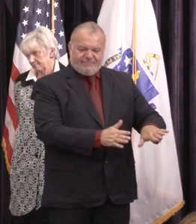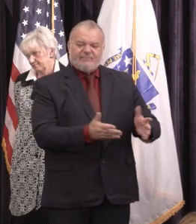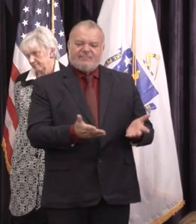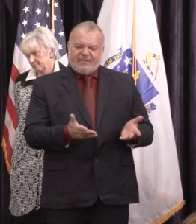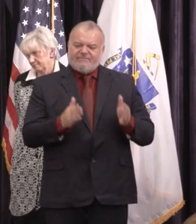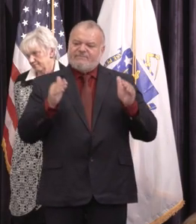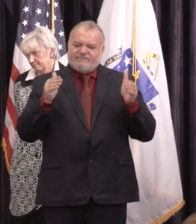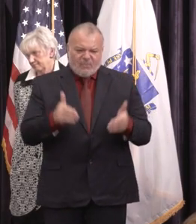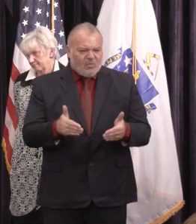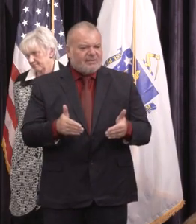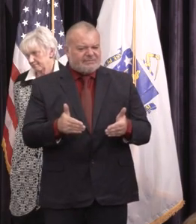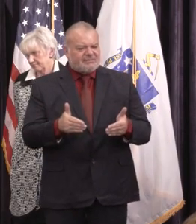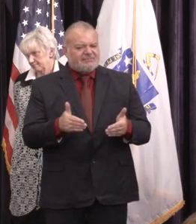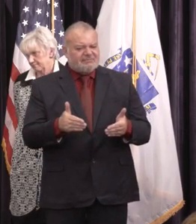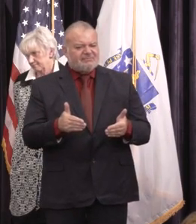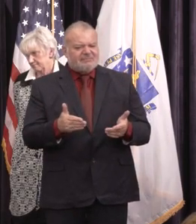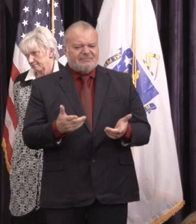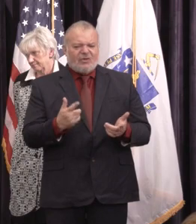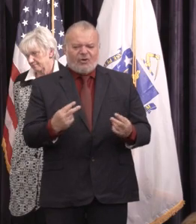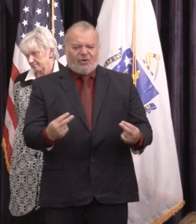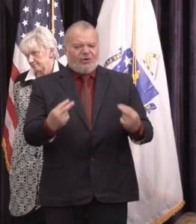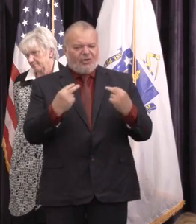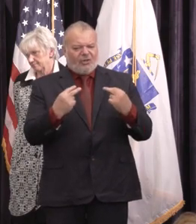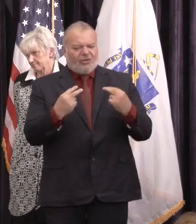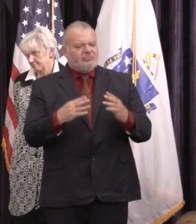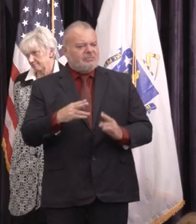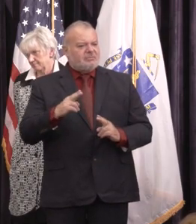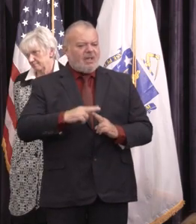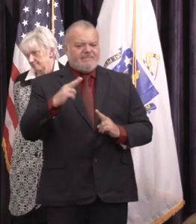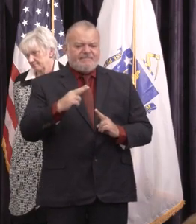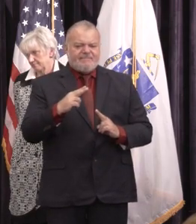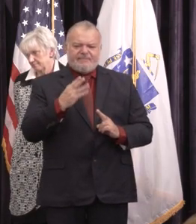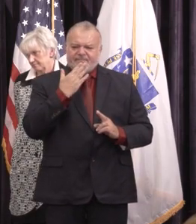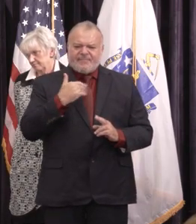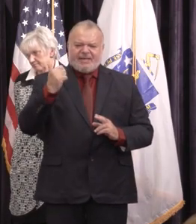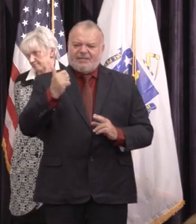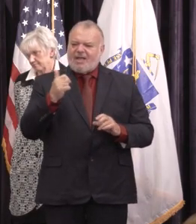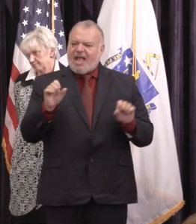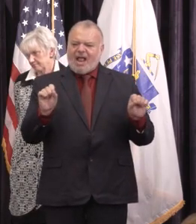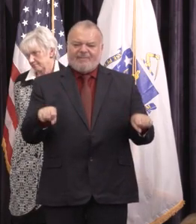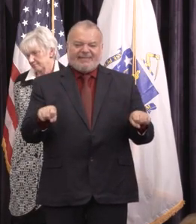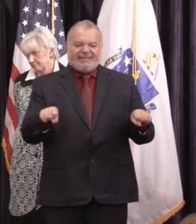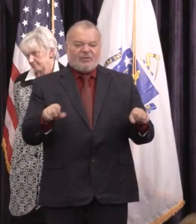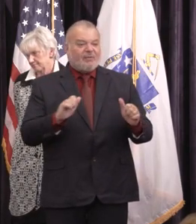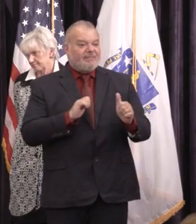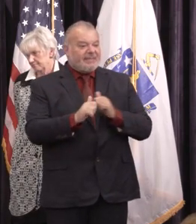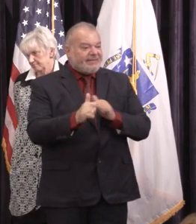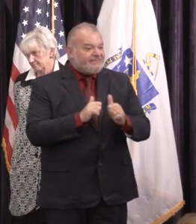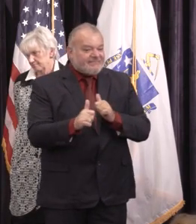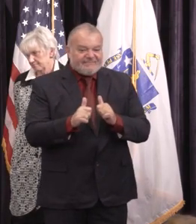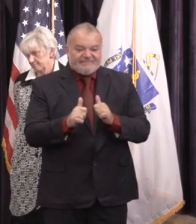abilities to make us as competitive as possible in today's ever changing job market. Our new name is